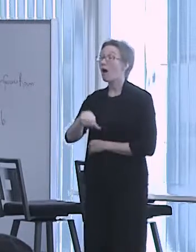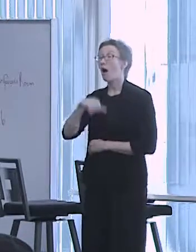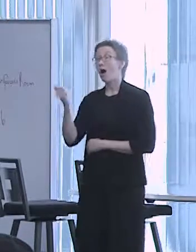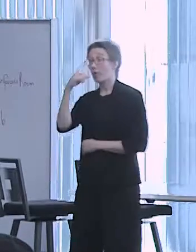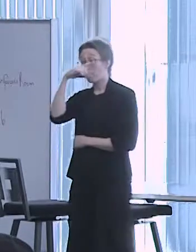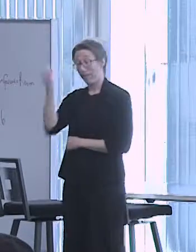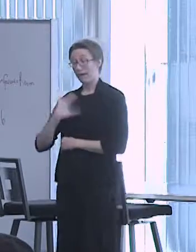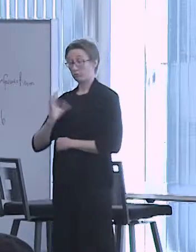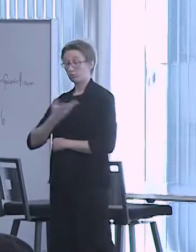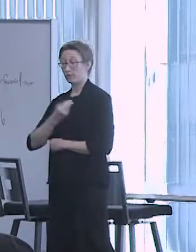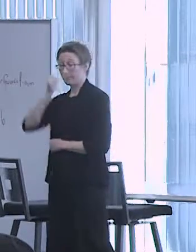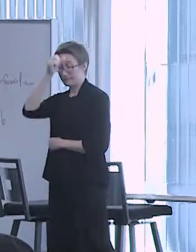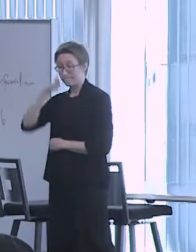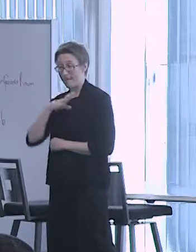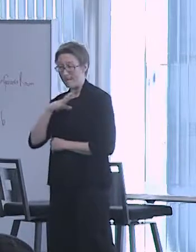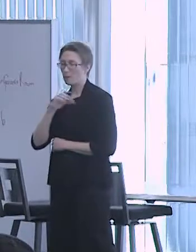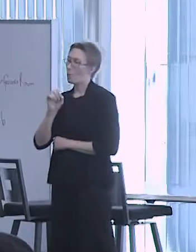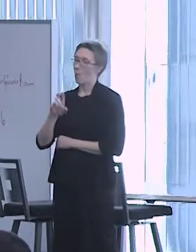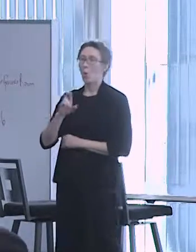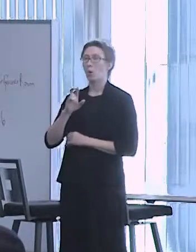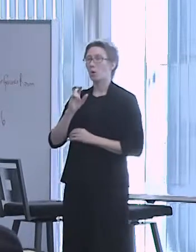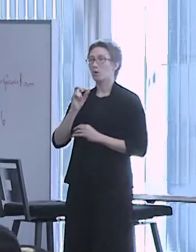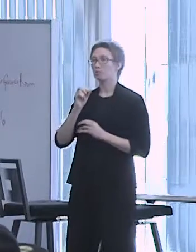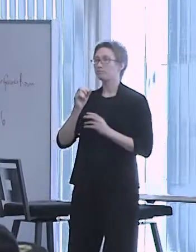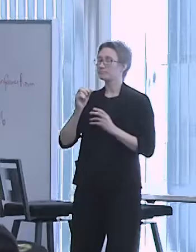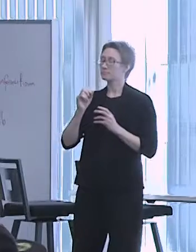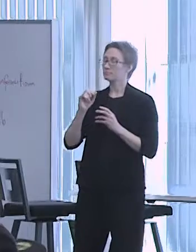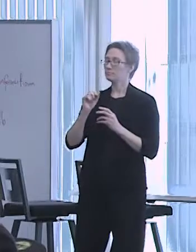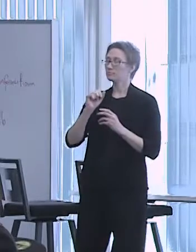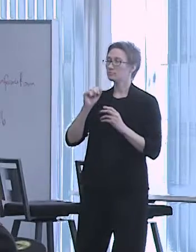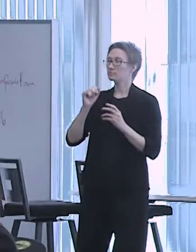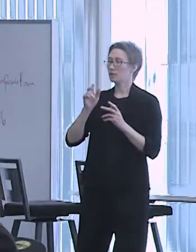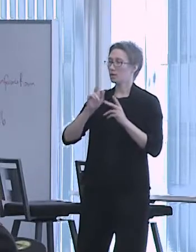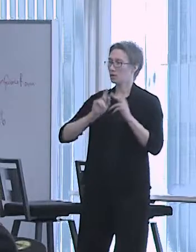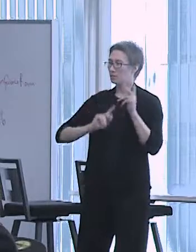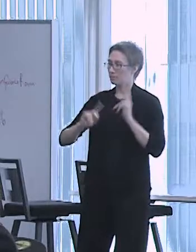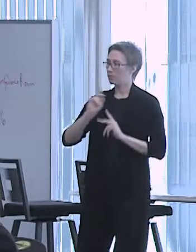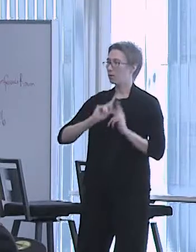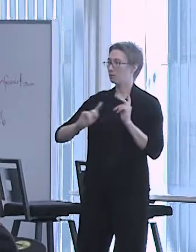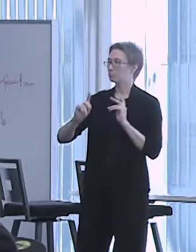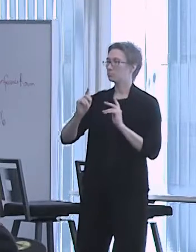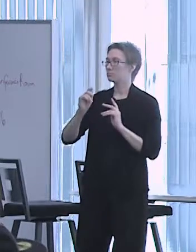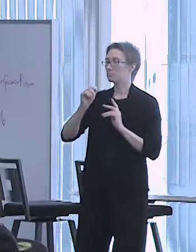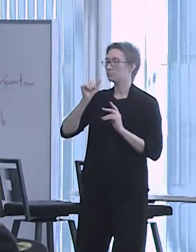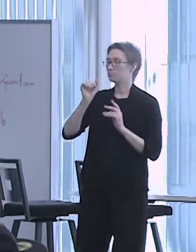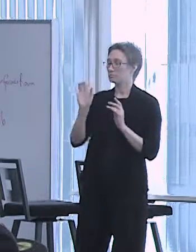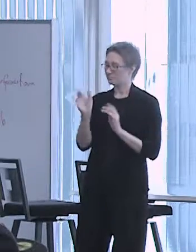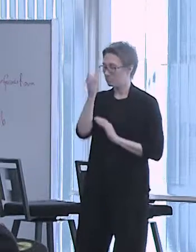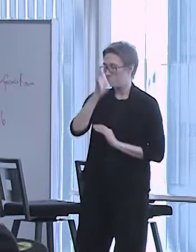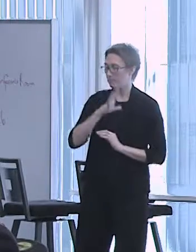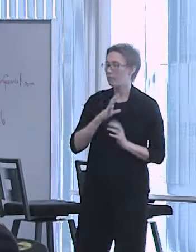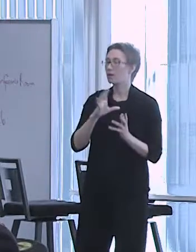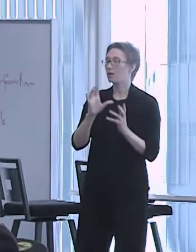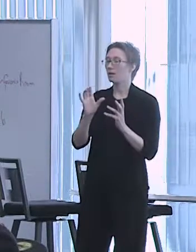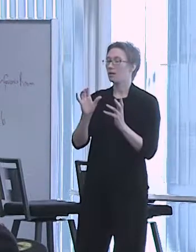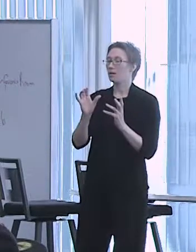or masculine presenting non-binary people, might find themselves in my place, learning lessons they may not have learned